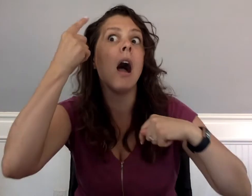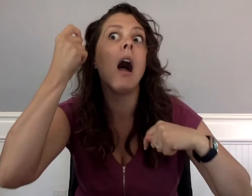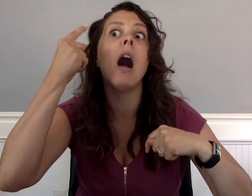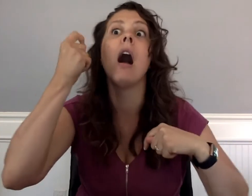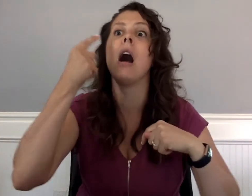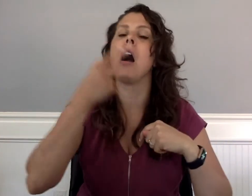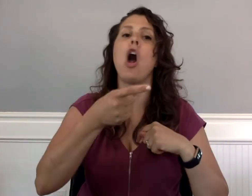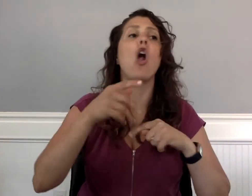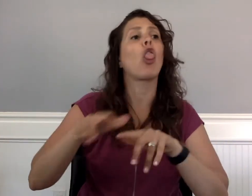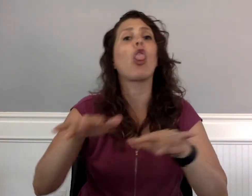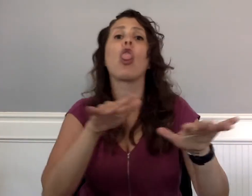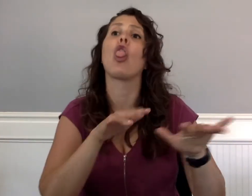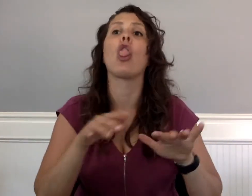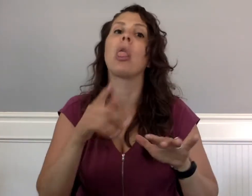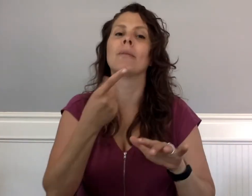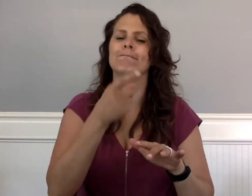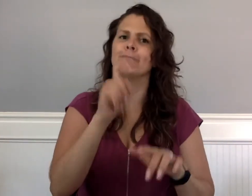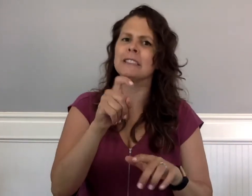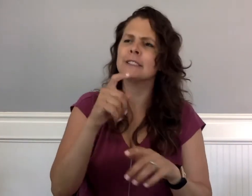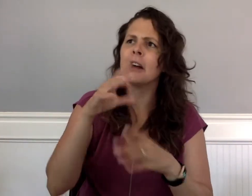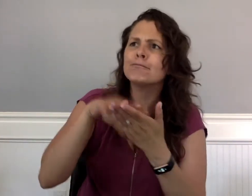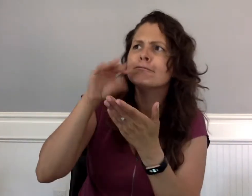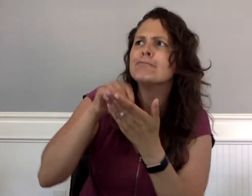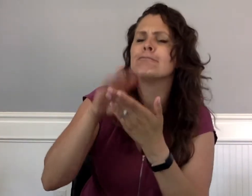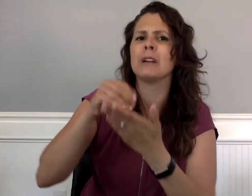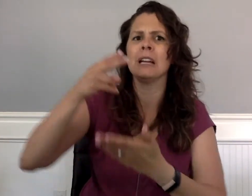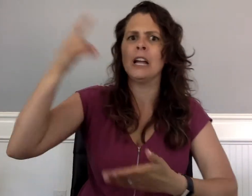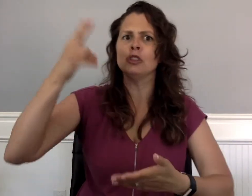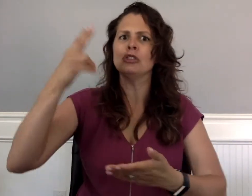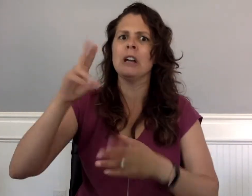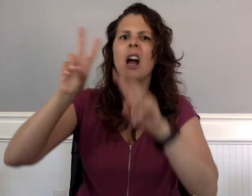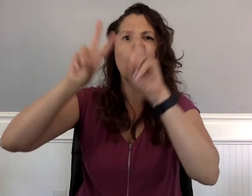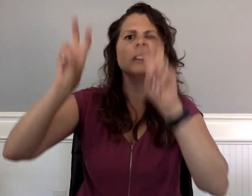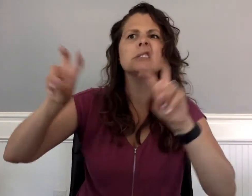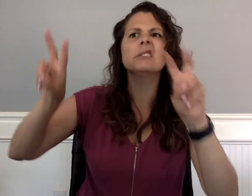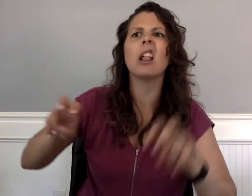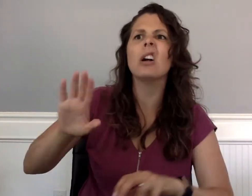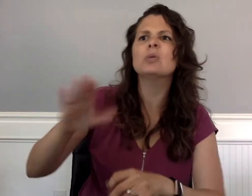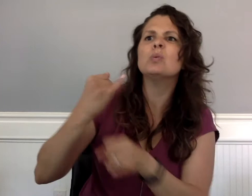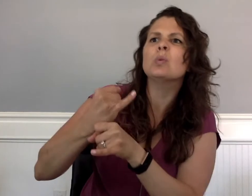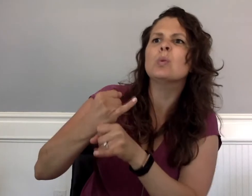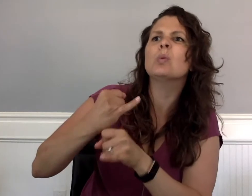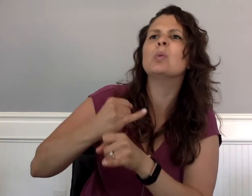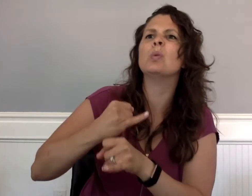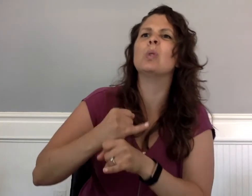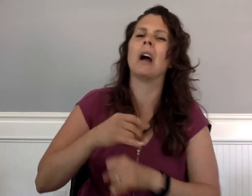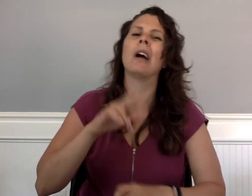because she told Mom you’re interested in the castle.